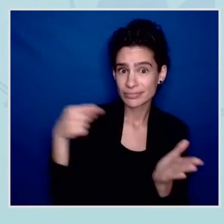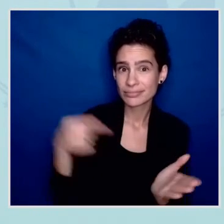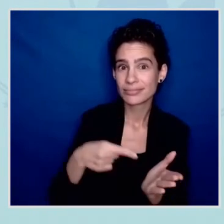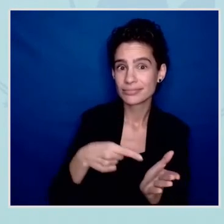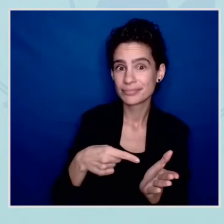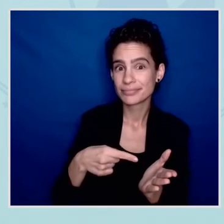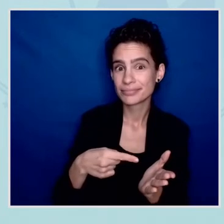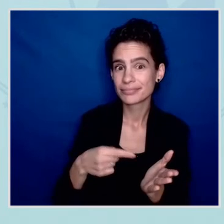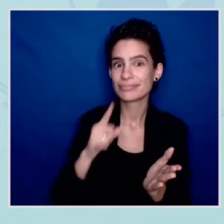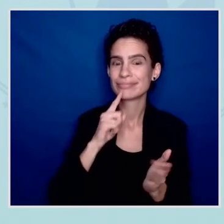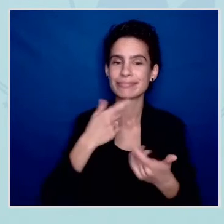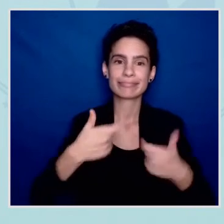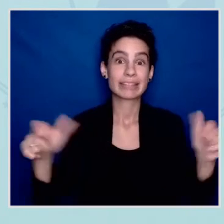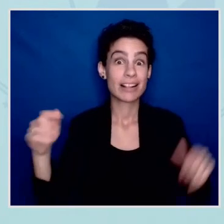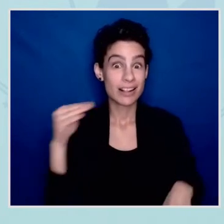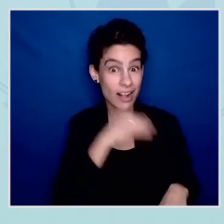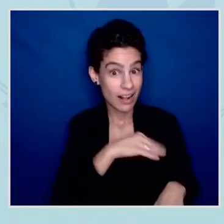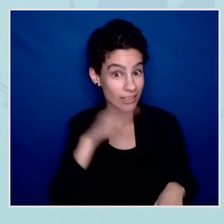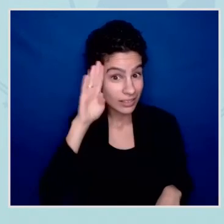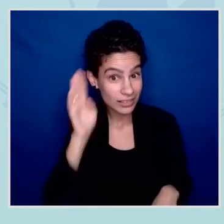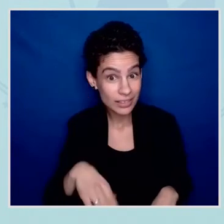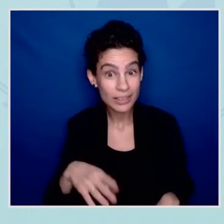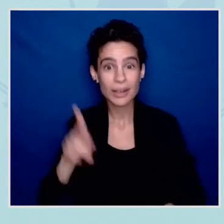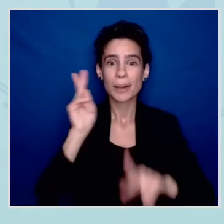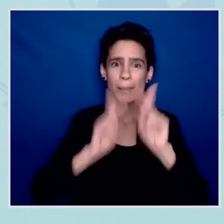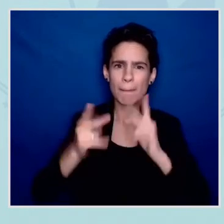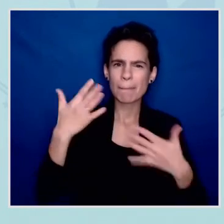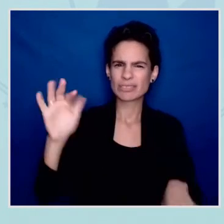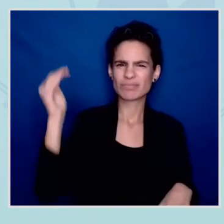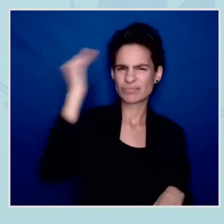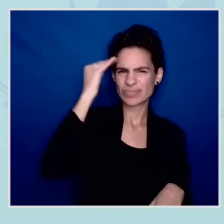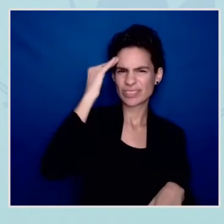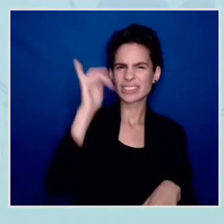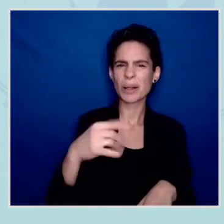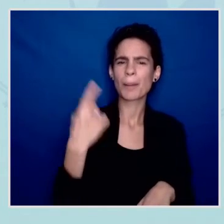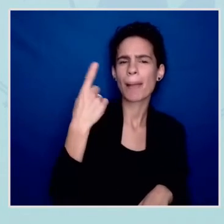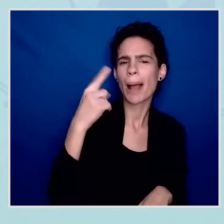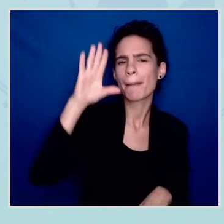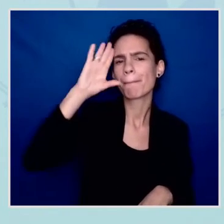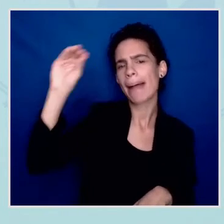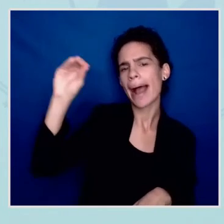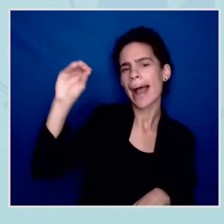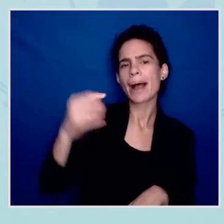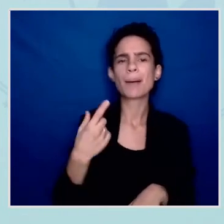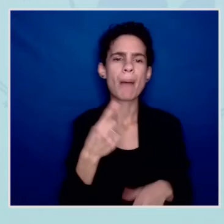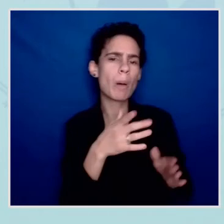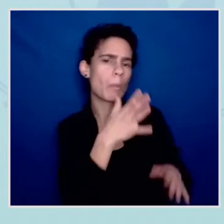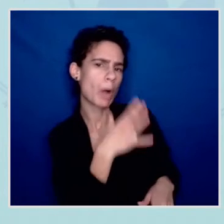250,000 WERE KILLED. OUR PAPERS PRINTED THAT.